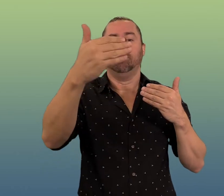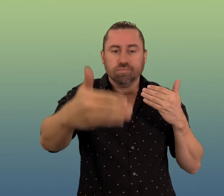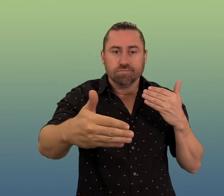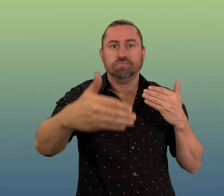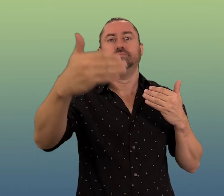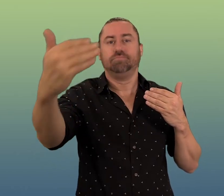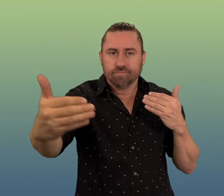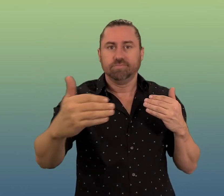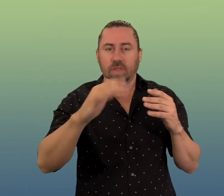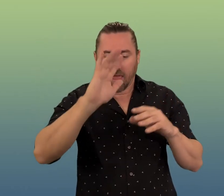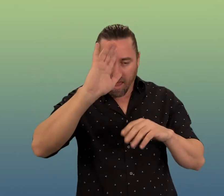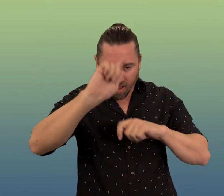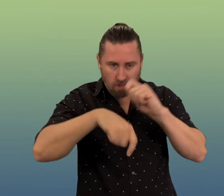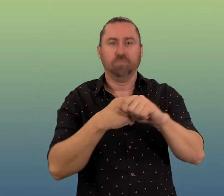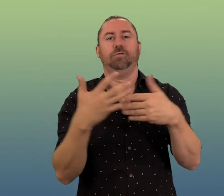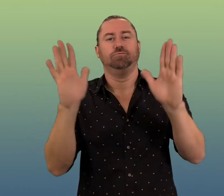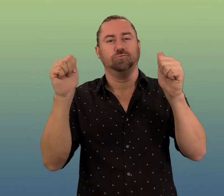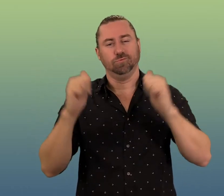that a project goes through from beginning to end.